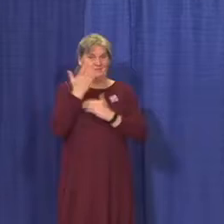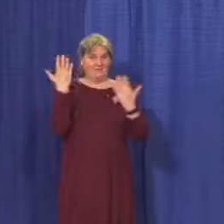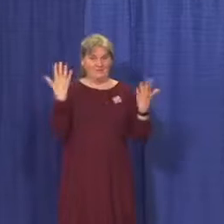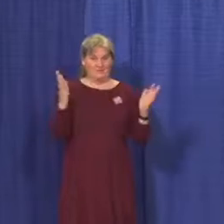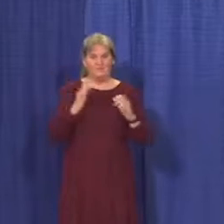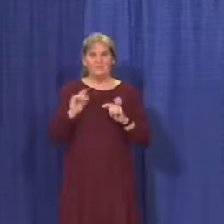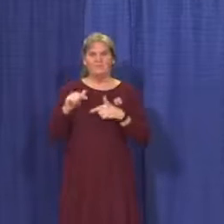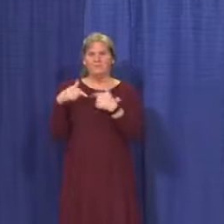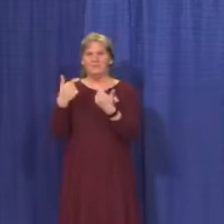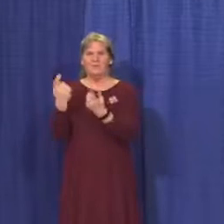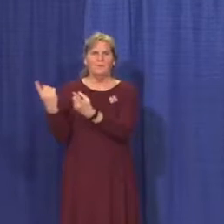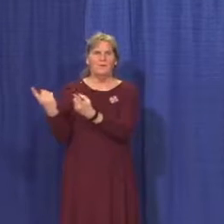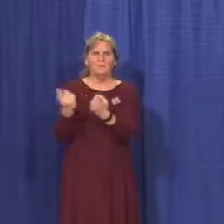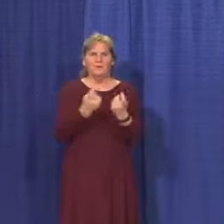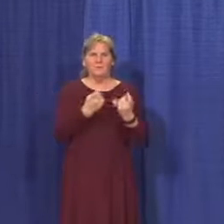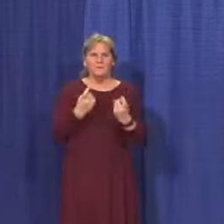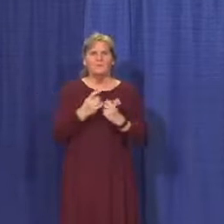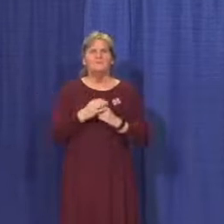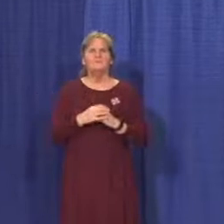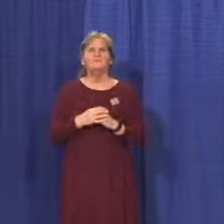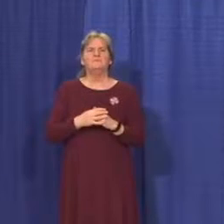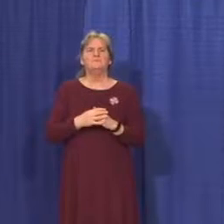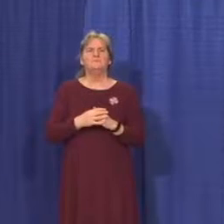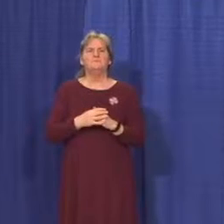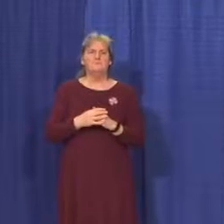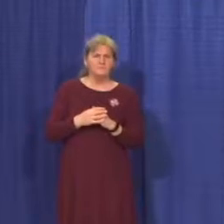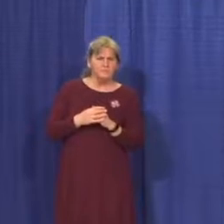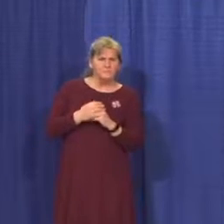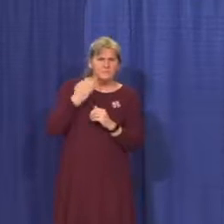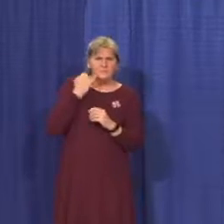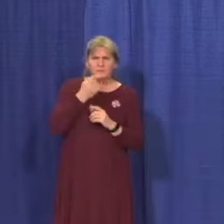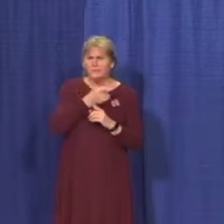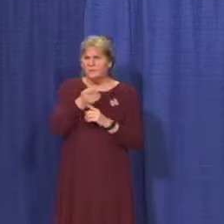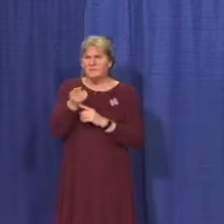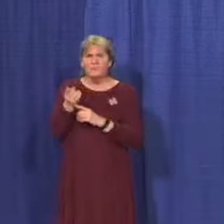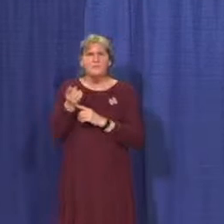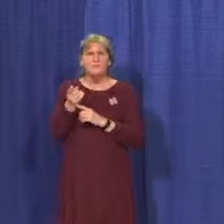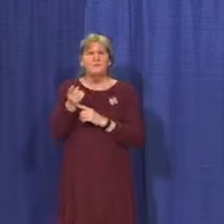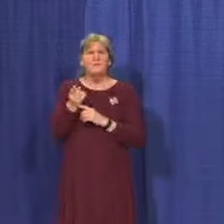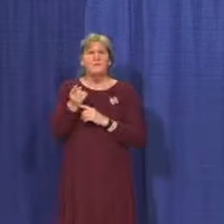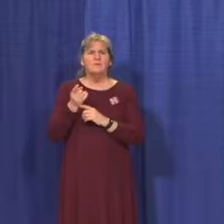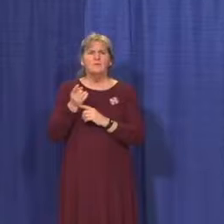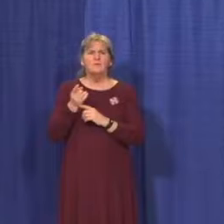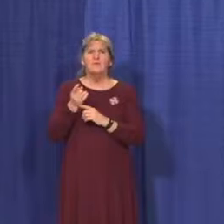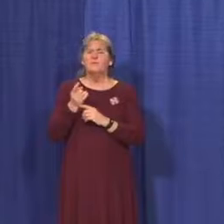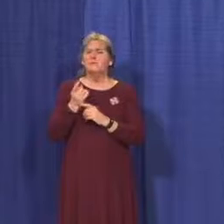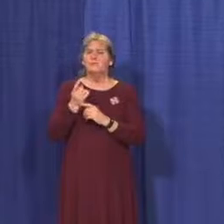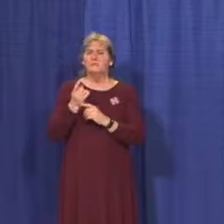questions from reporters. If anyone on the line is having trouble hearing us, please